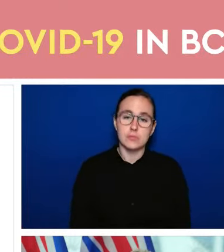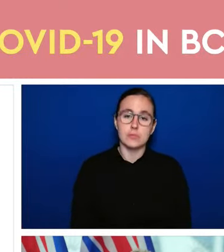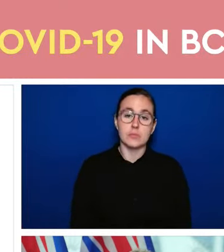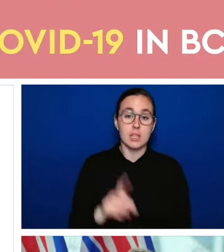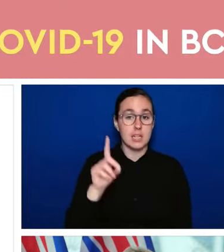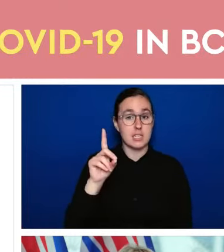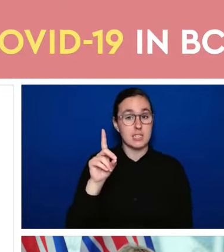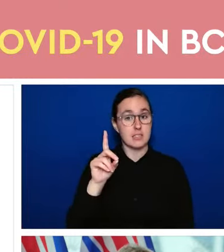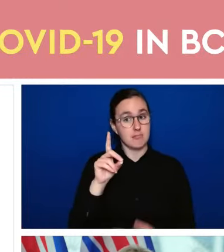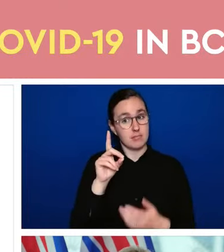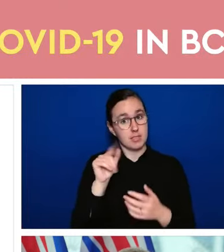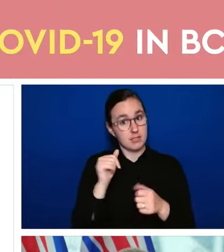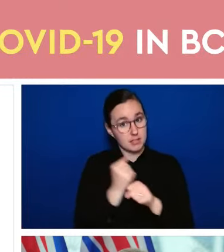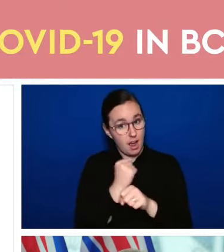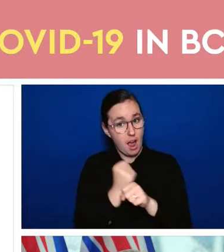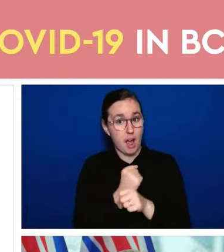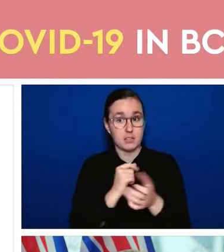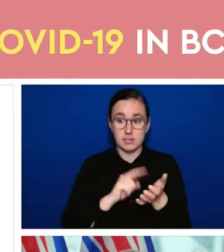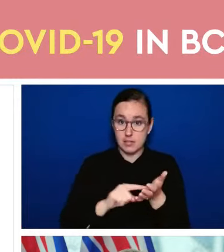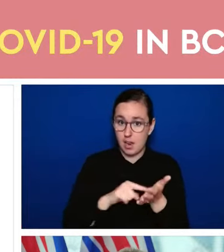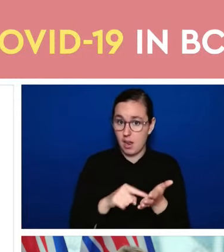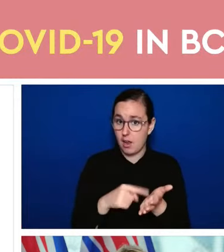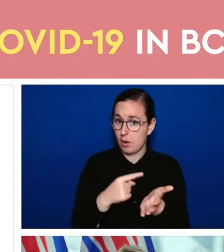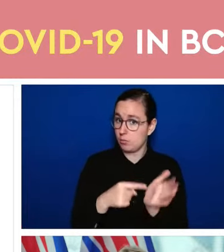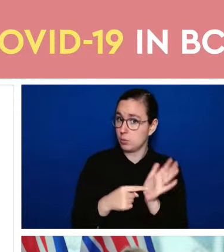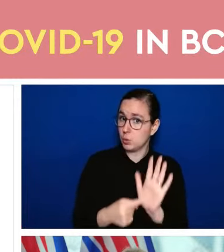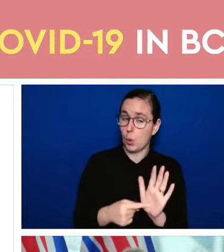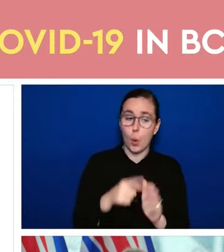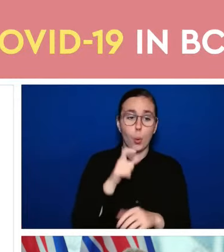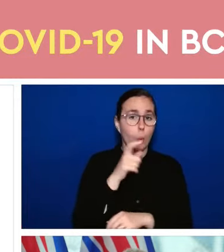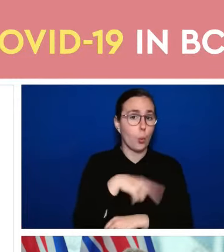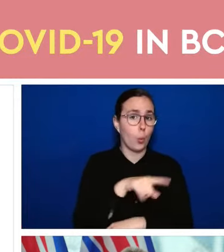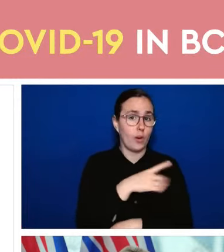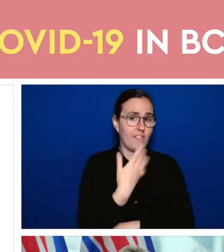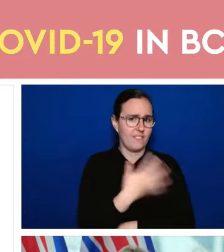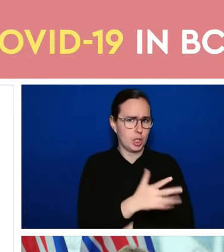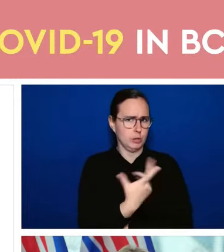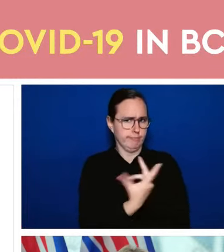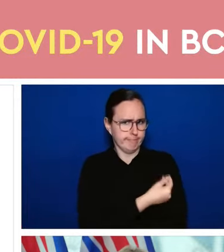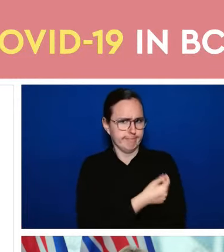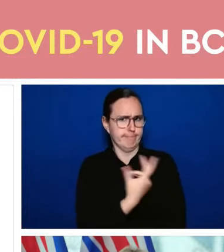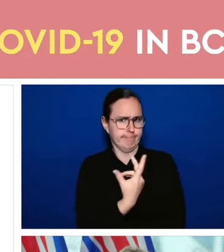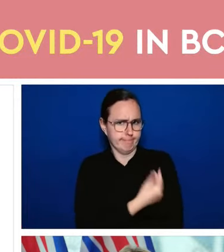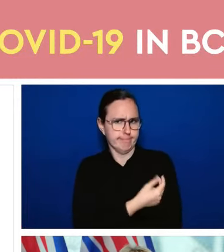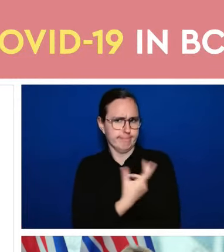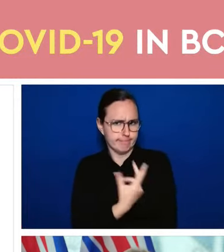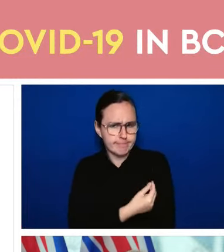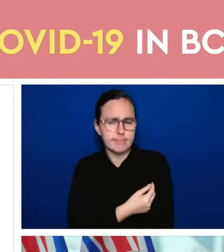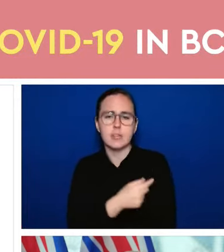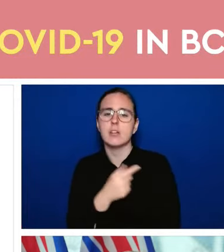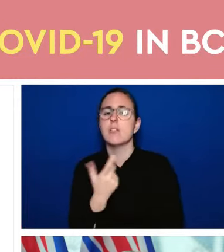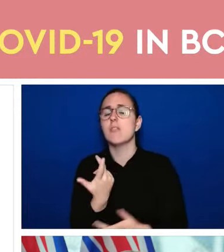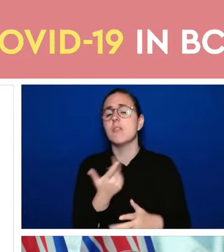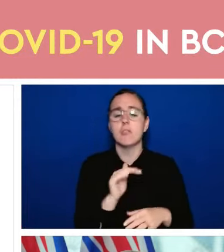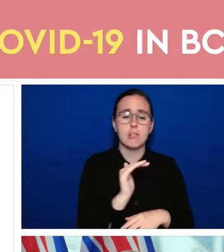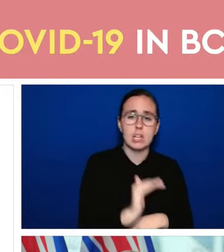very sick even if a child is in school even if you have children who are- interacting in others